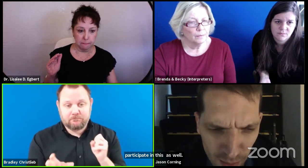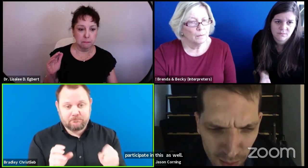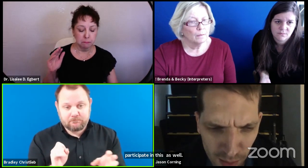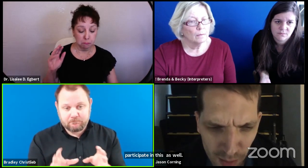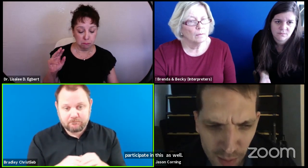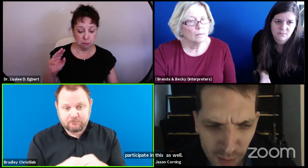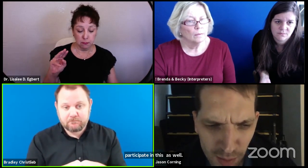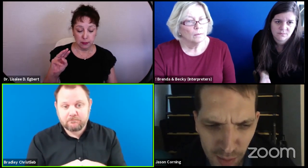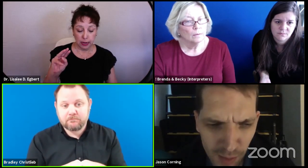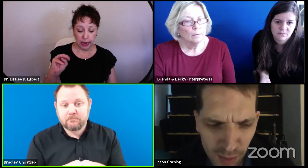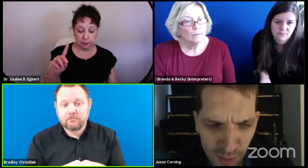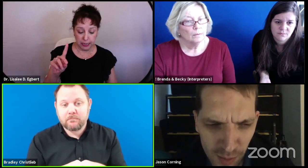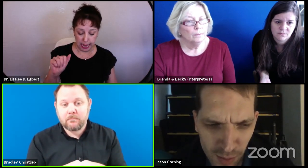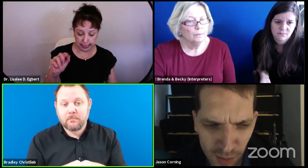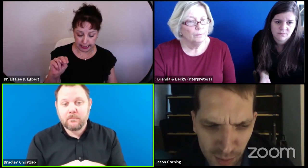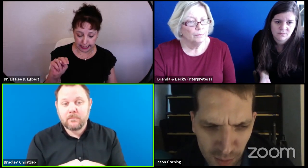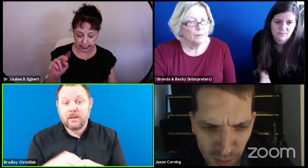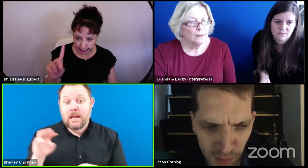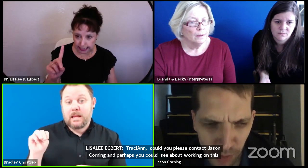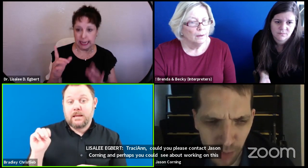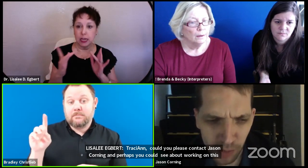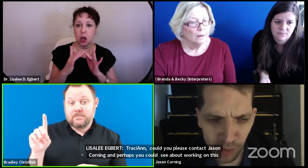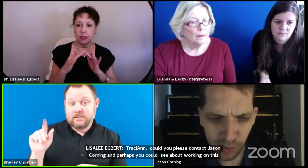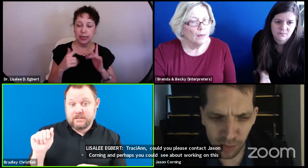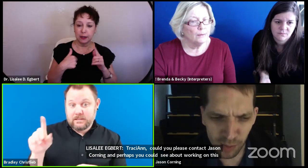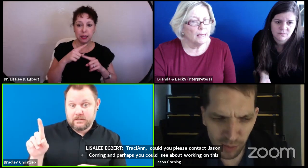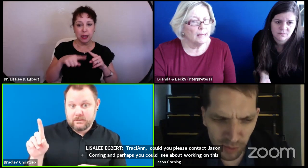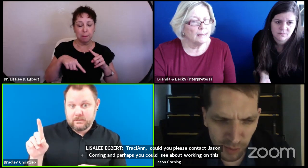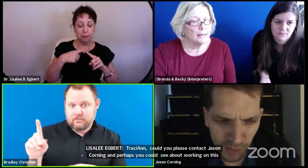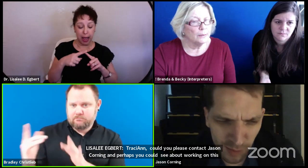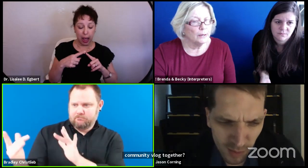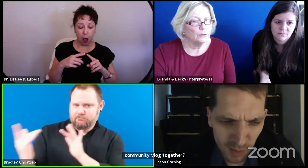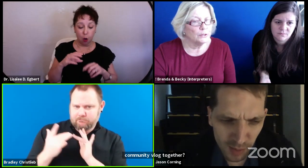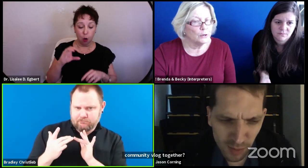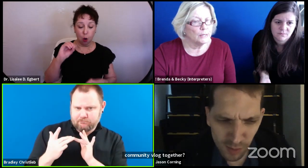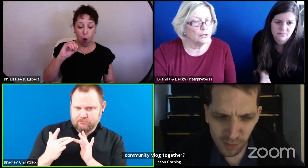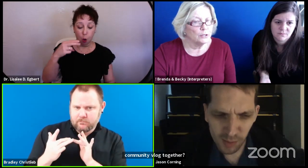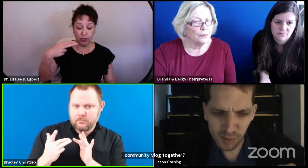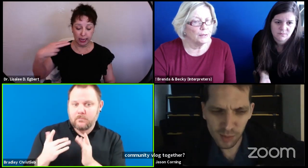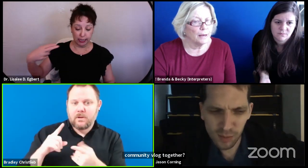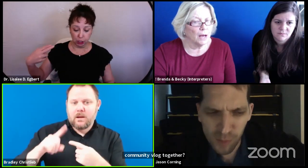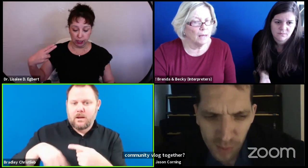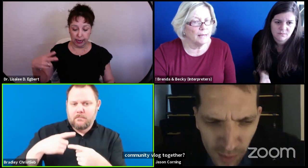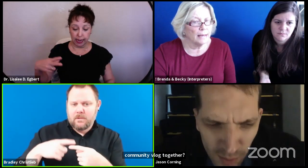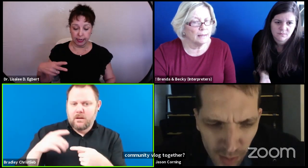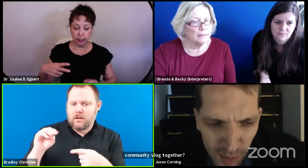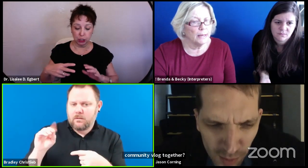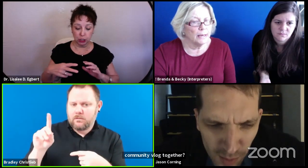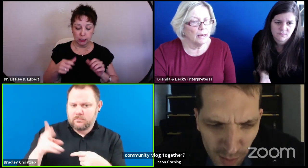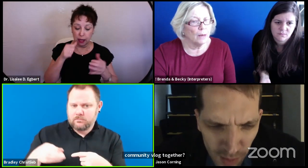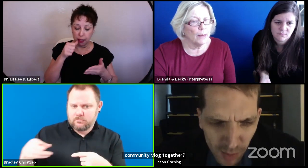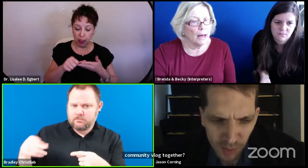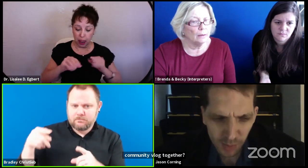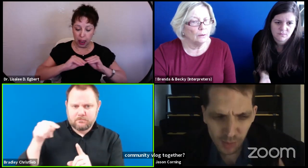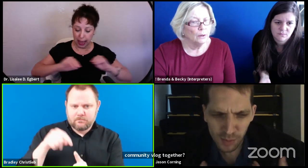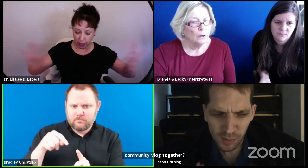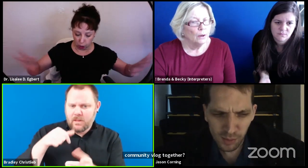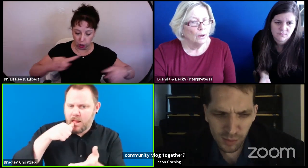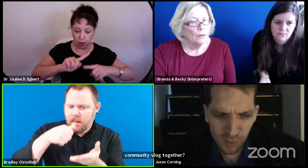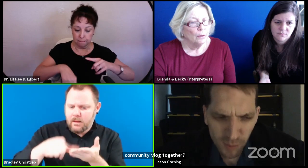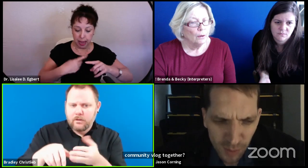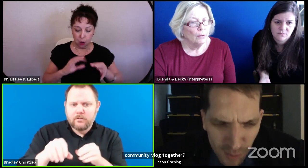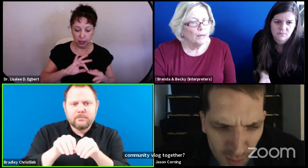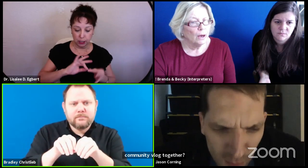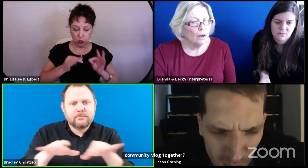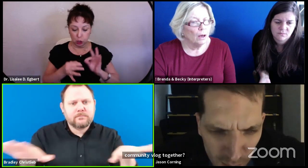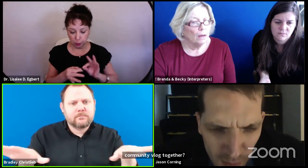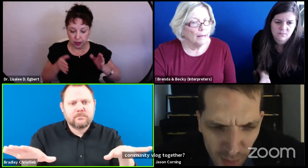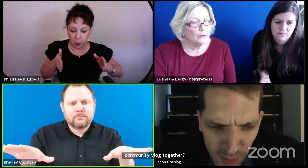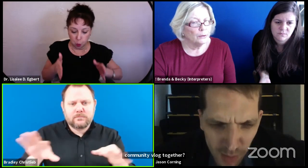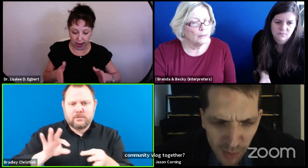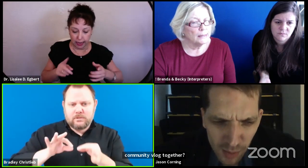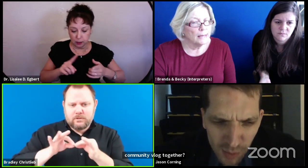MDAD, the Maryland Association of the Deaf, contacted me about the letter that was sent